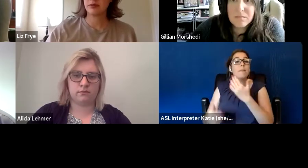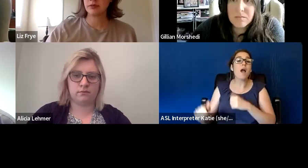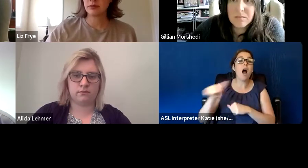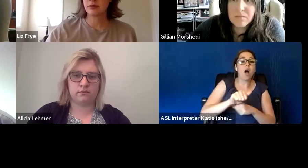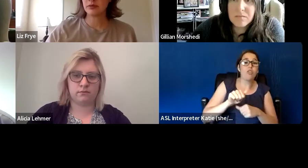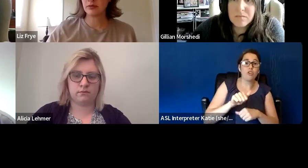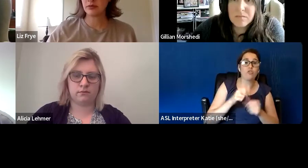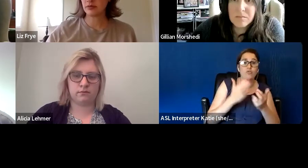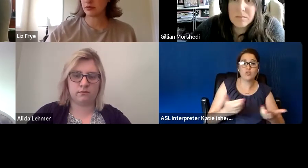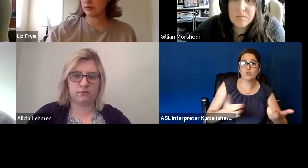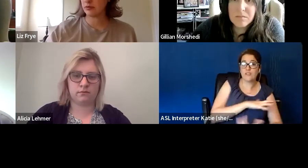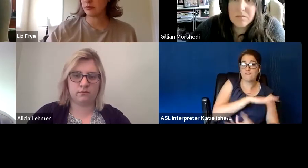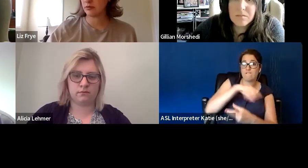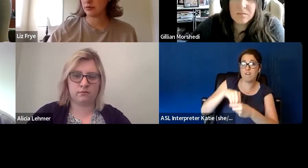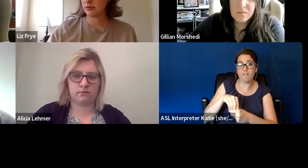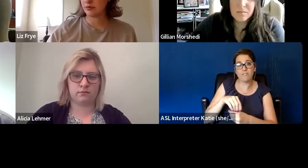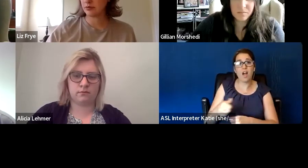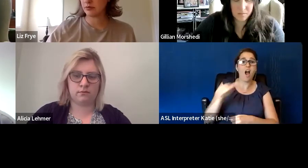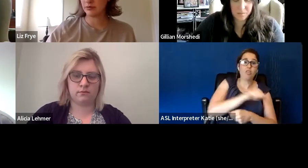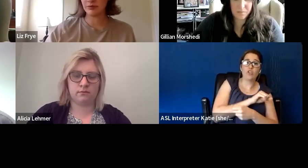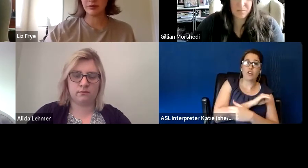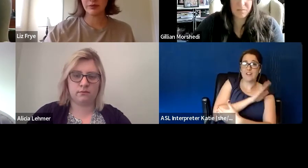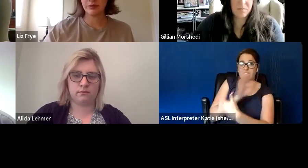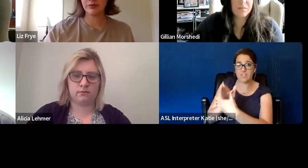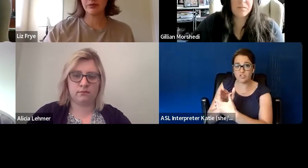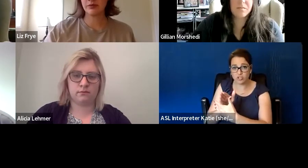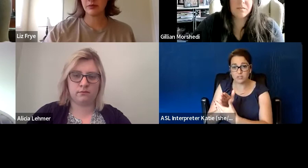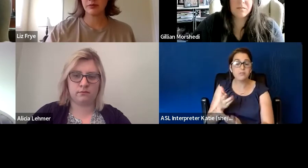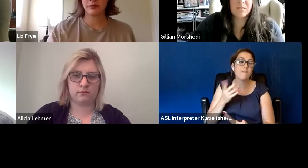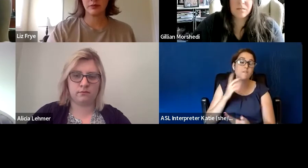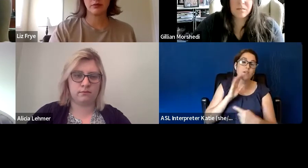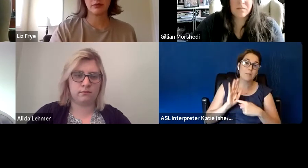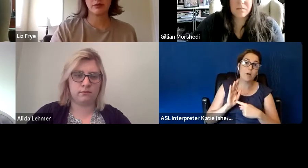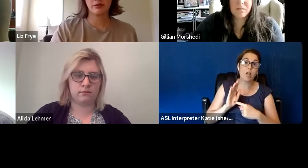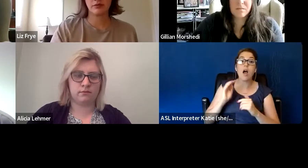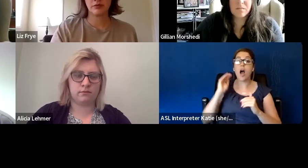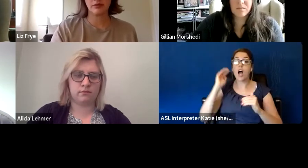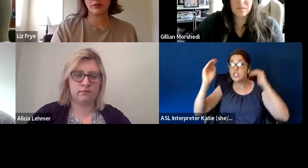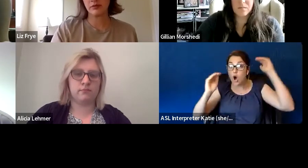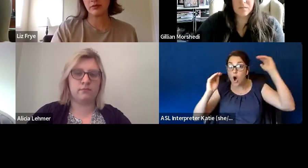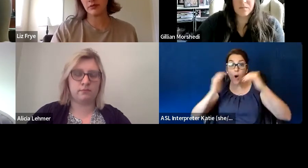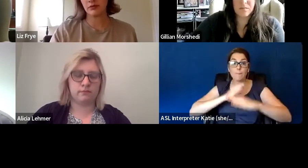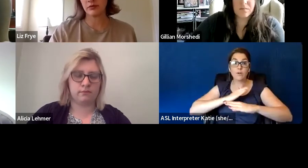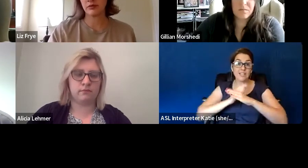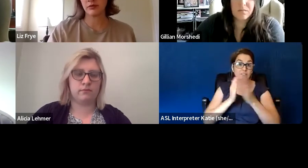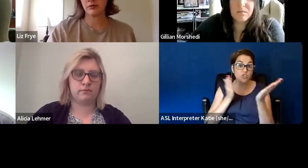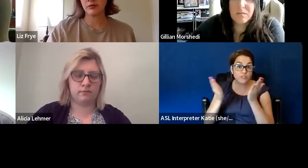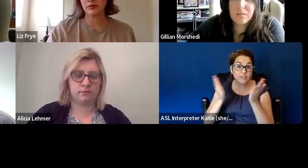including adult protective services, or having capacity evaluation.